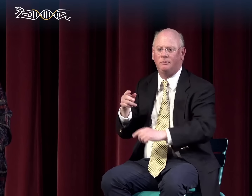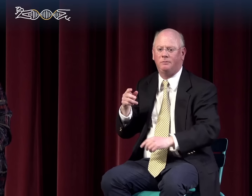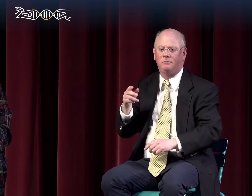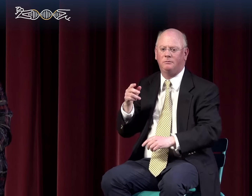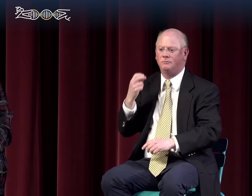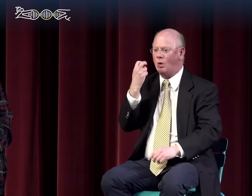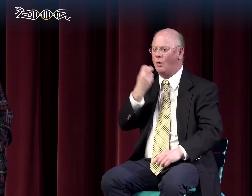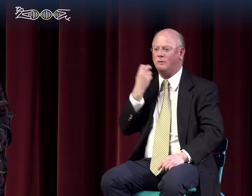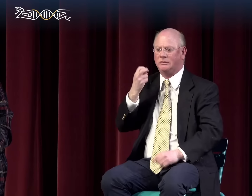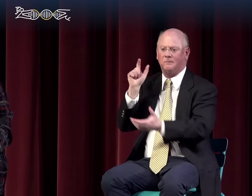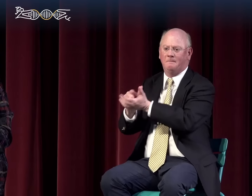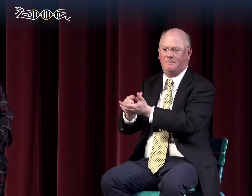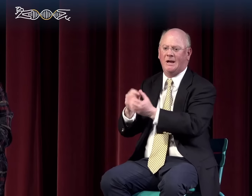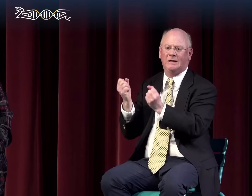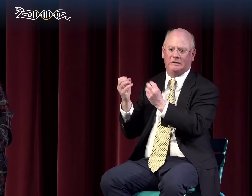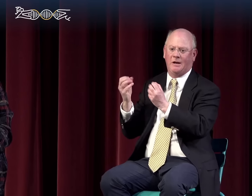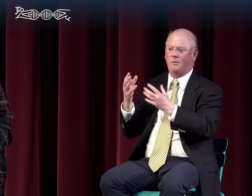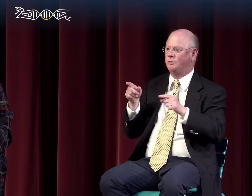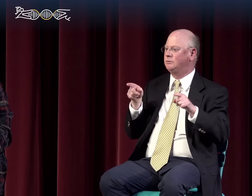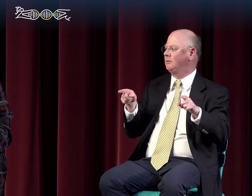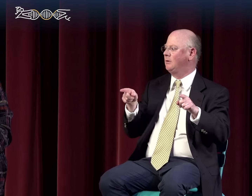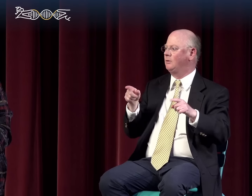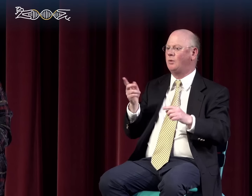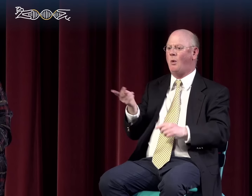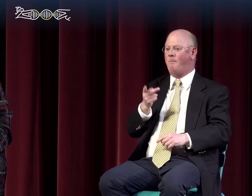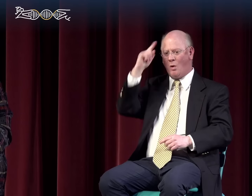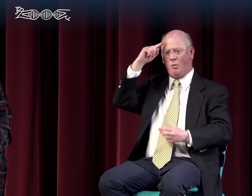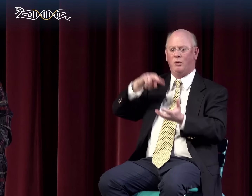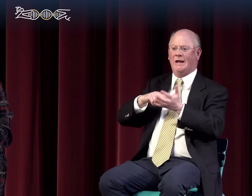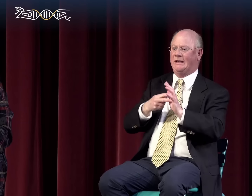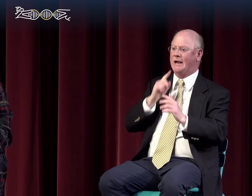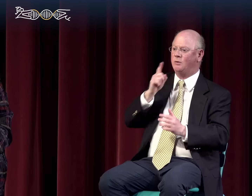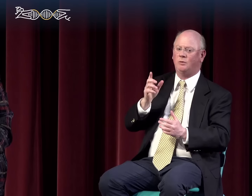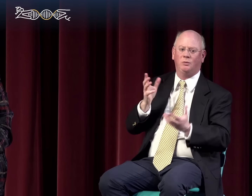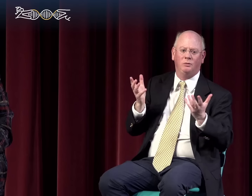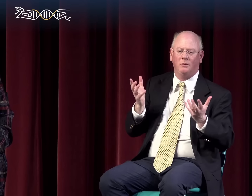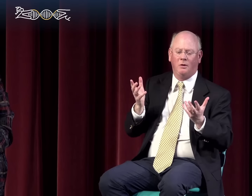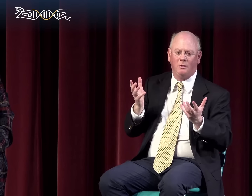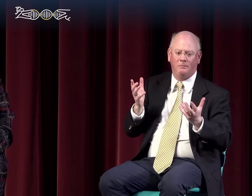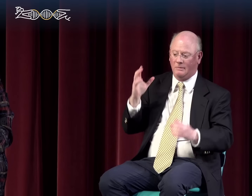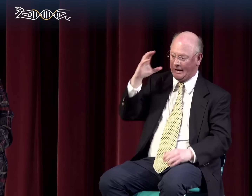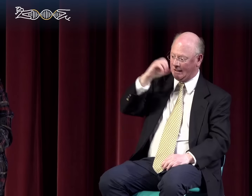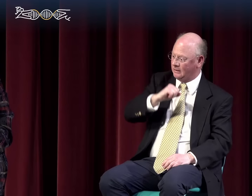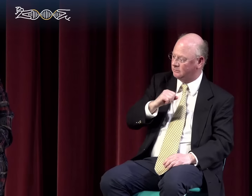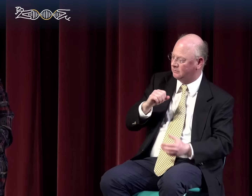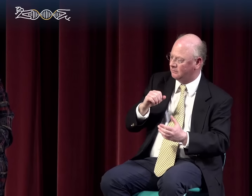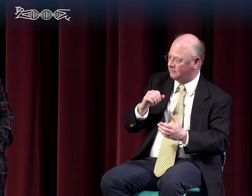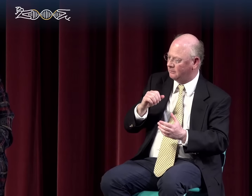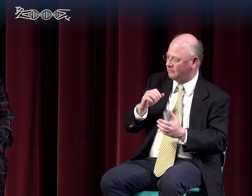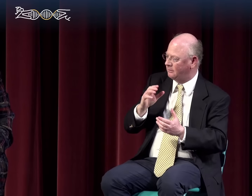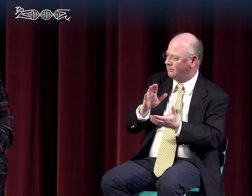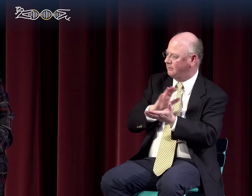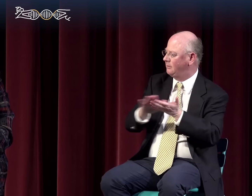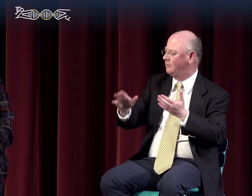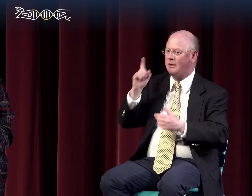banning sign language and with intent, I assume of eliminating its Deaf